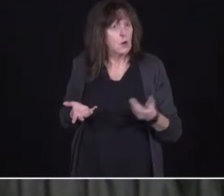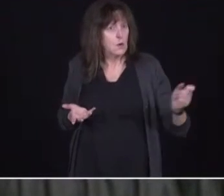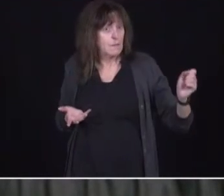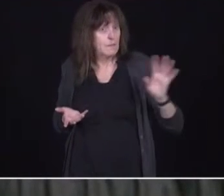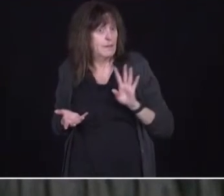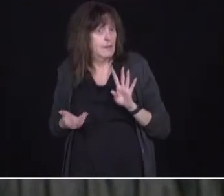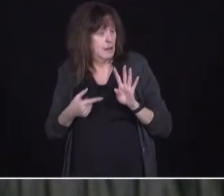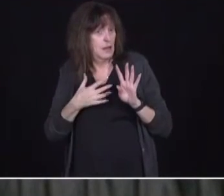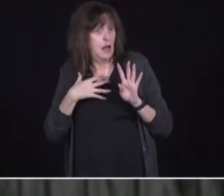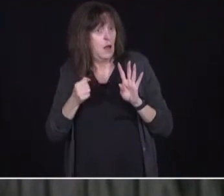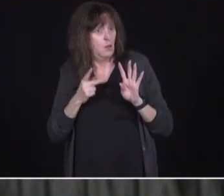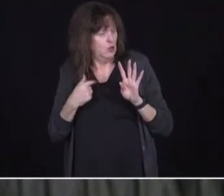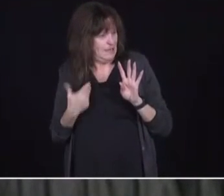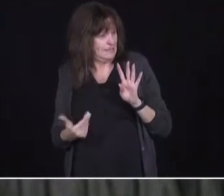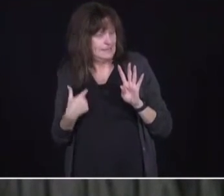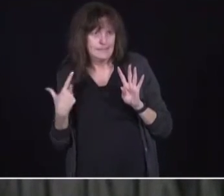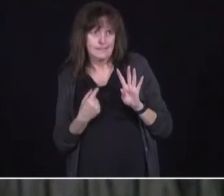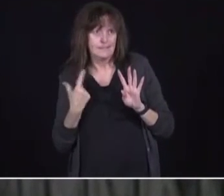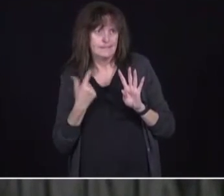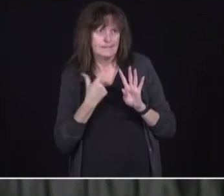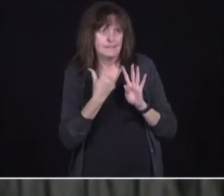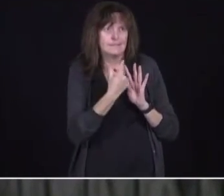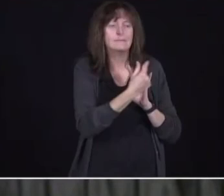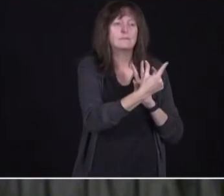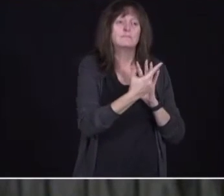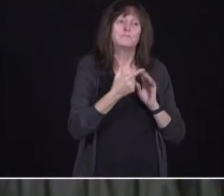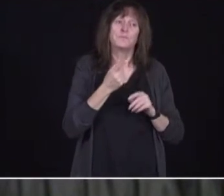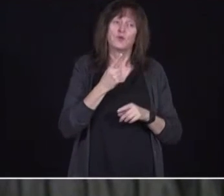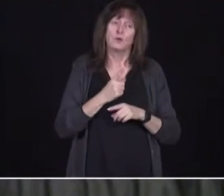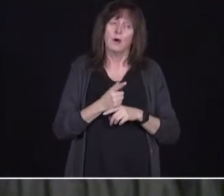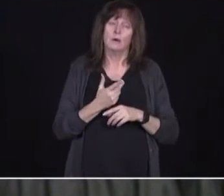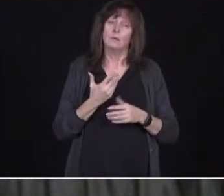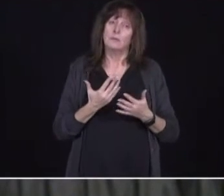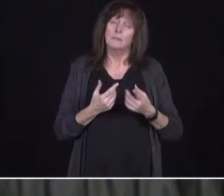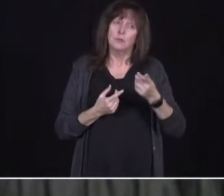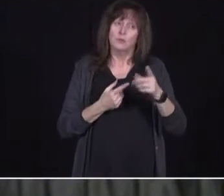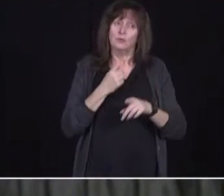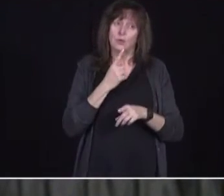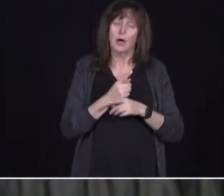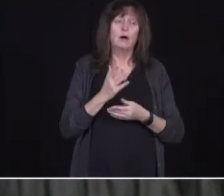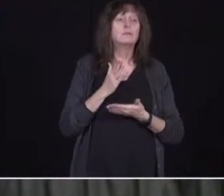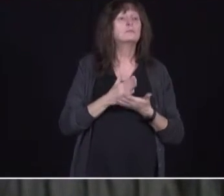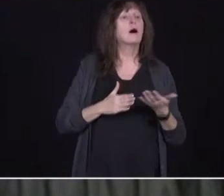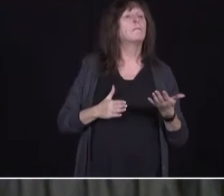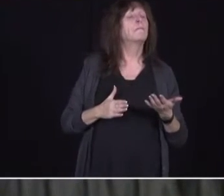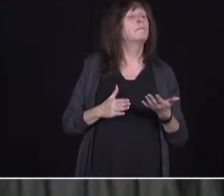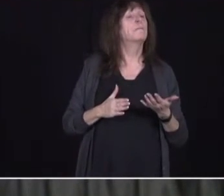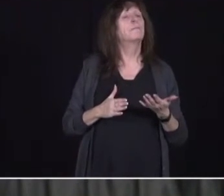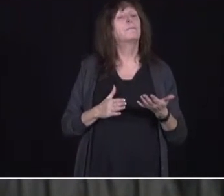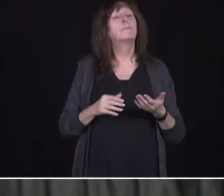as we can. At the front part of it we started vaccinating them. Some got vaccinated before others.